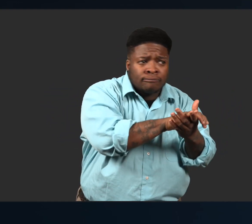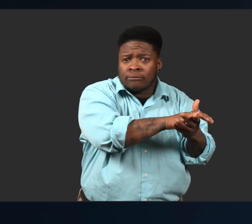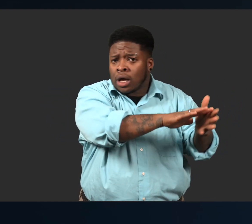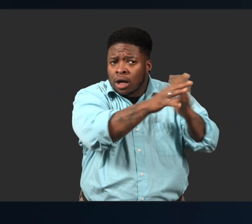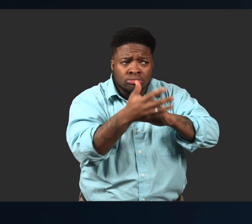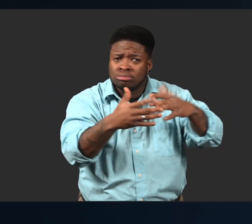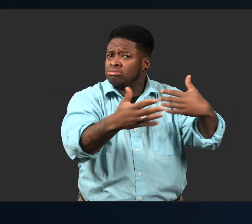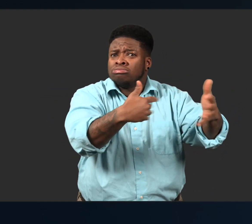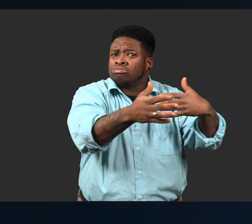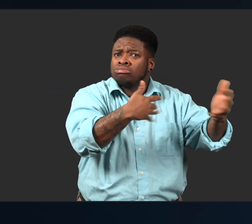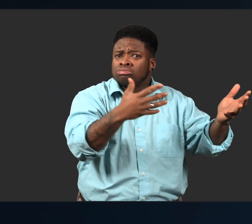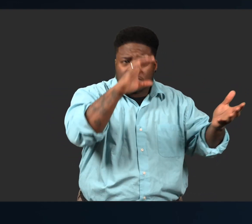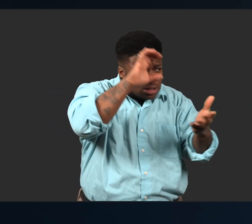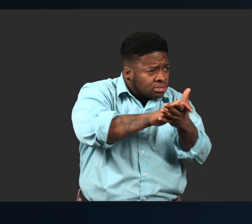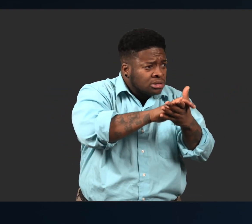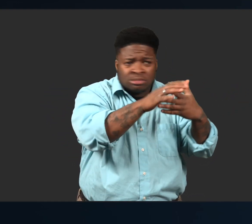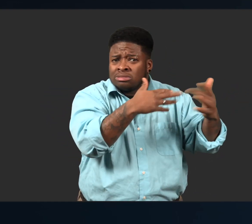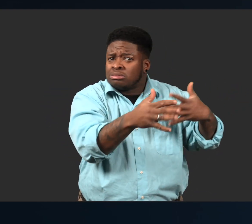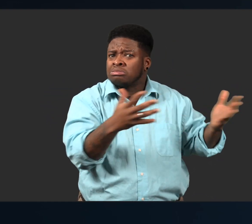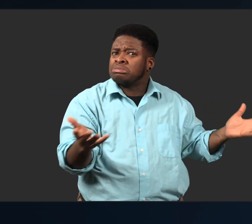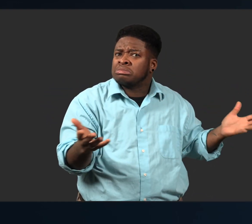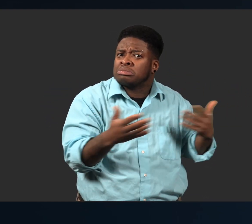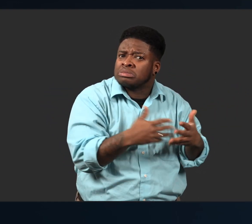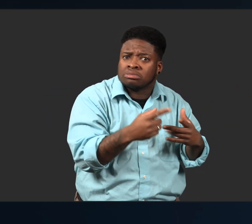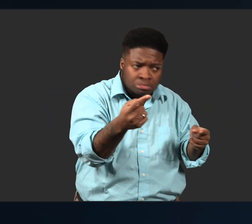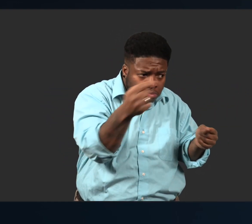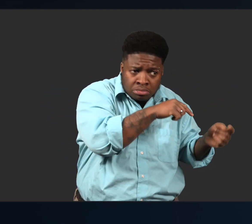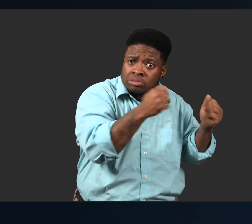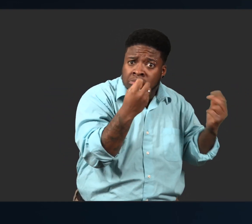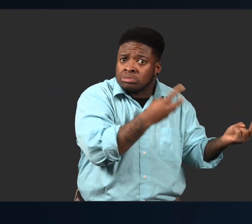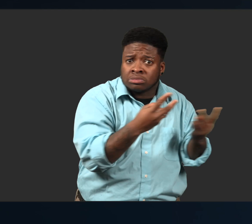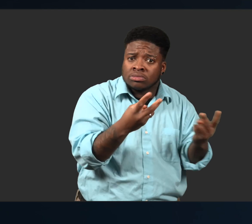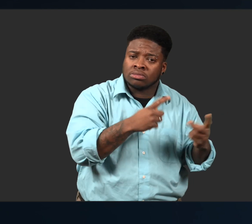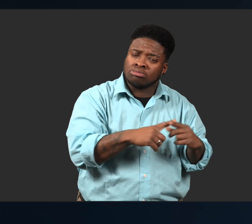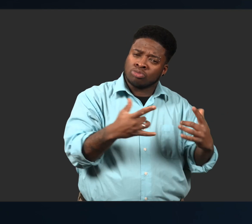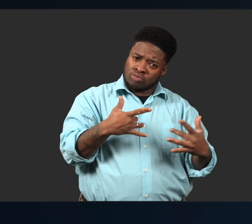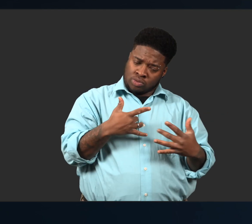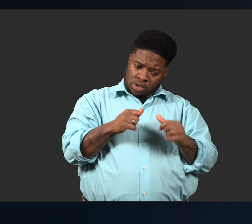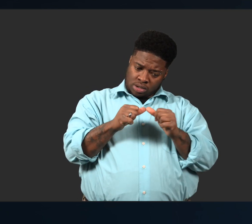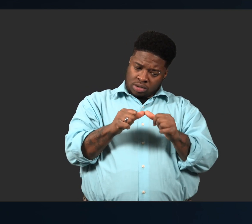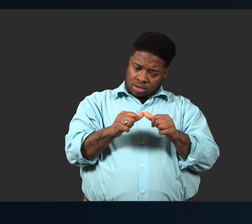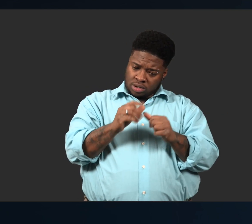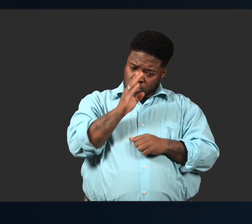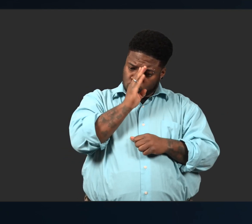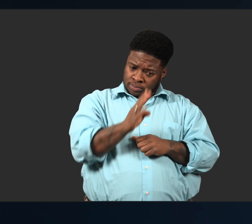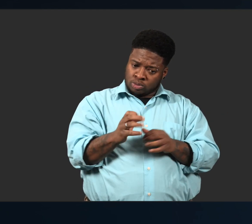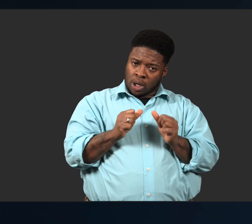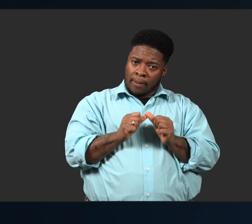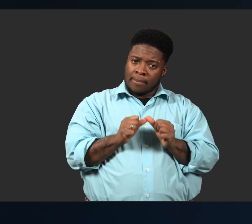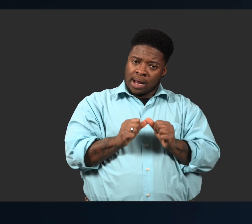and they're able to come to see him, as well, at his location. But the main concern is Bob's ability